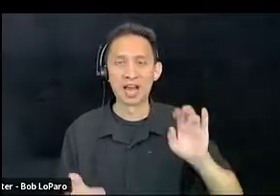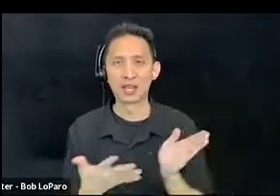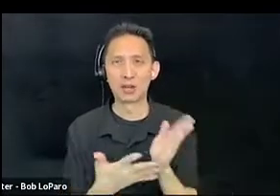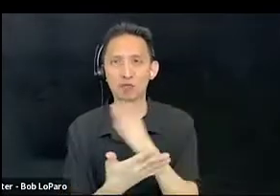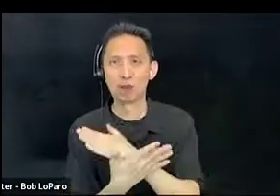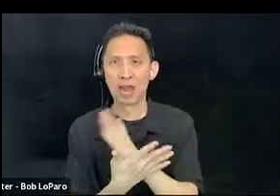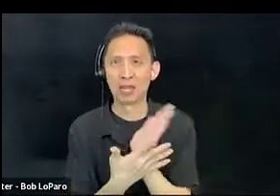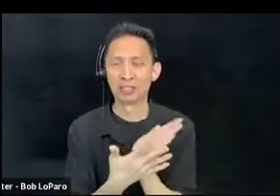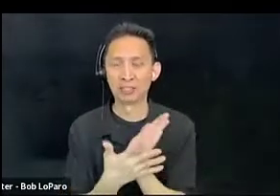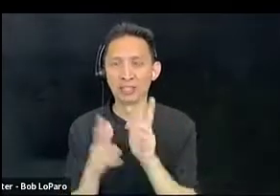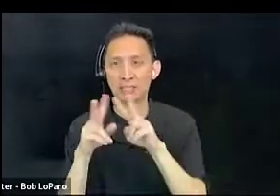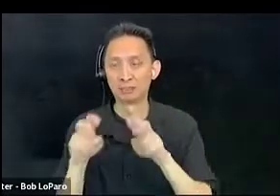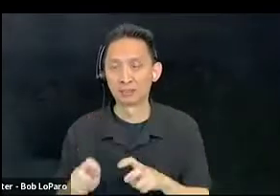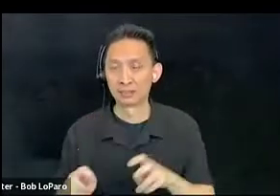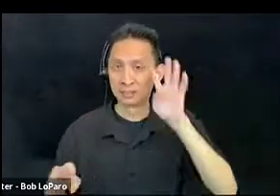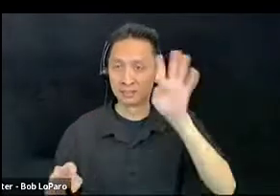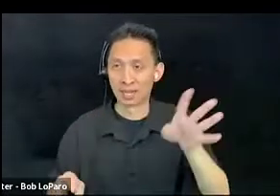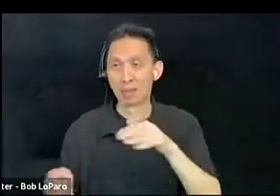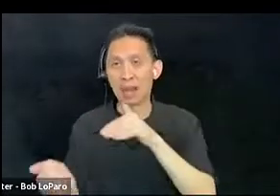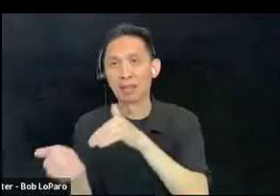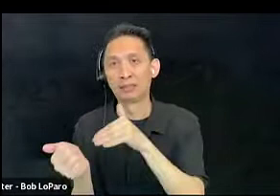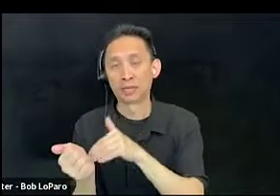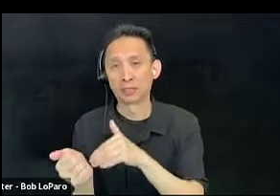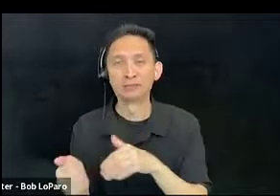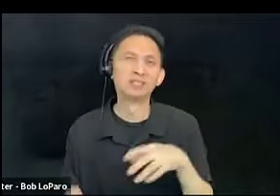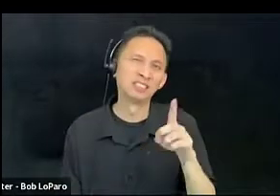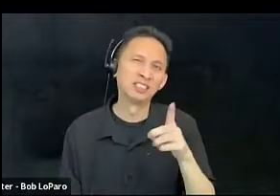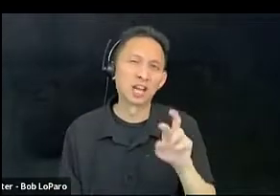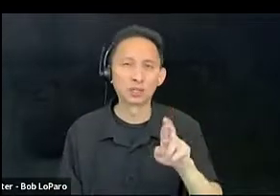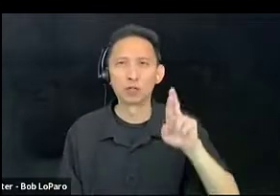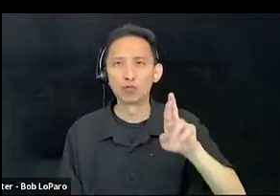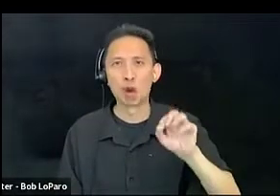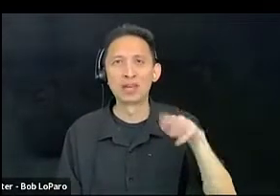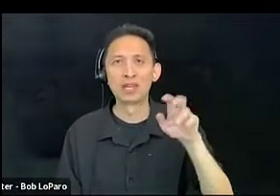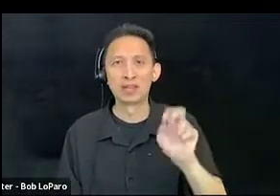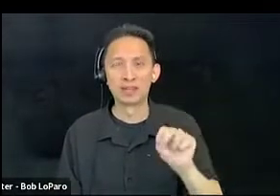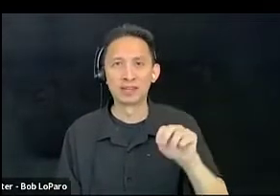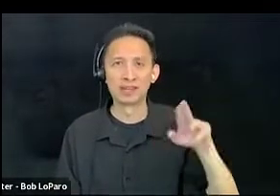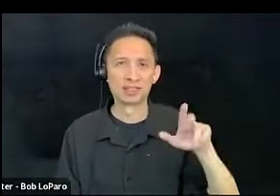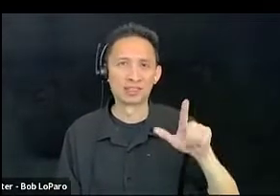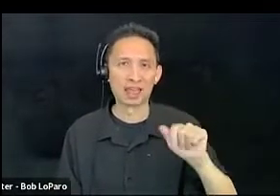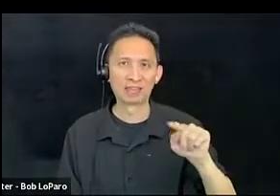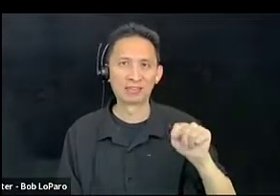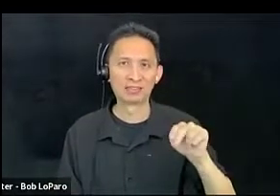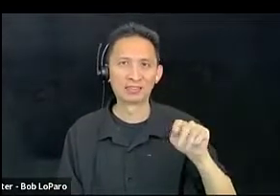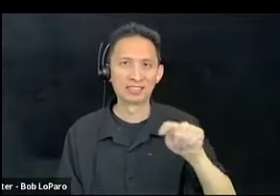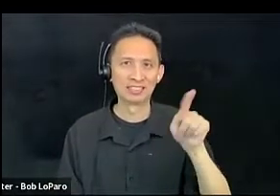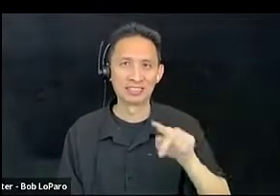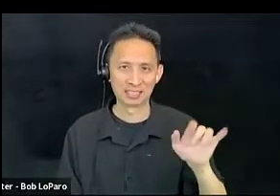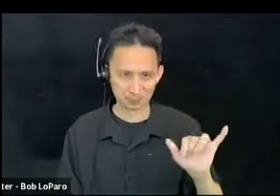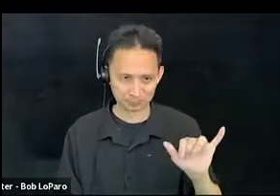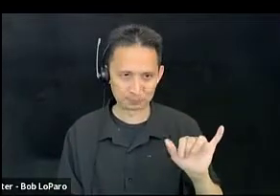created by Dr. Roman Lantzy. And a lot of the ideas and examples I have here just like in the first session